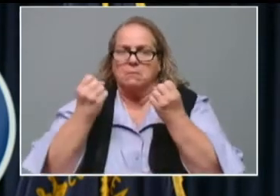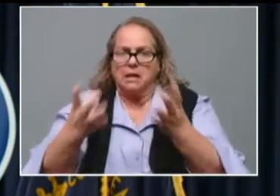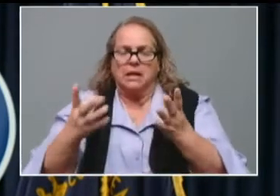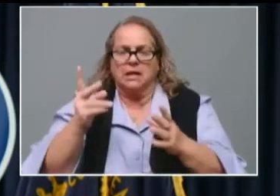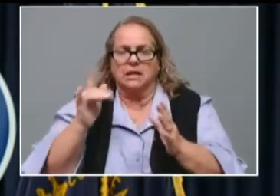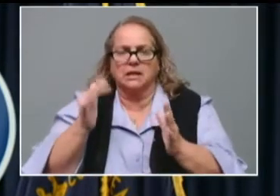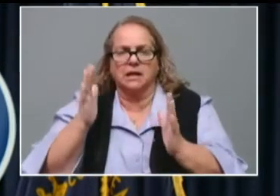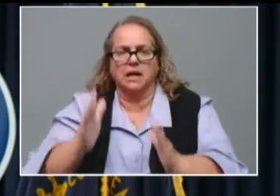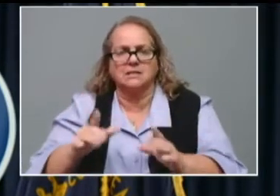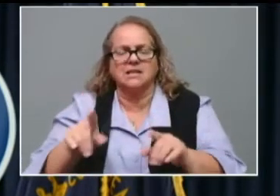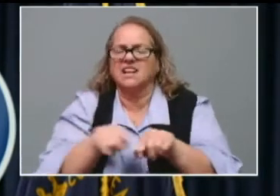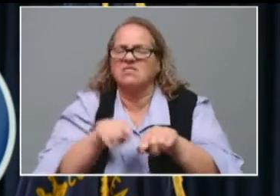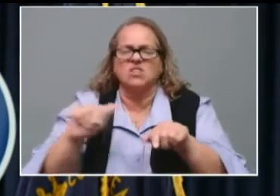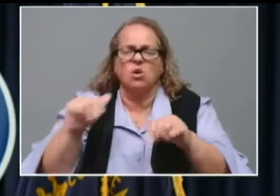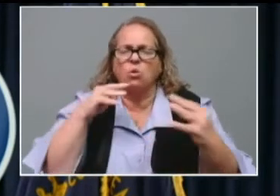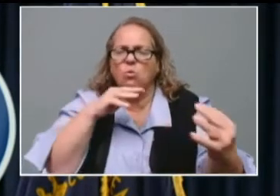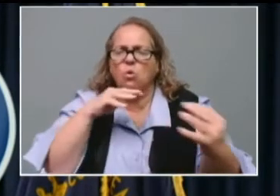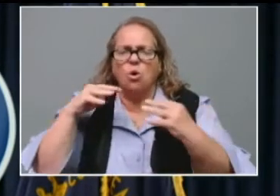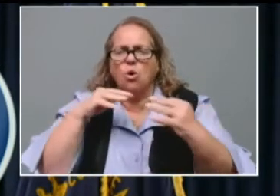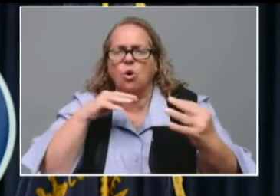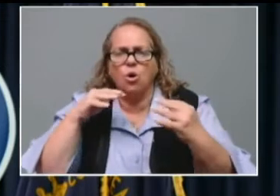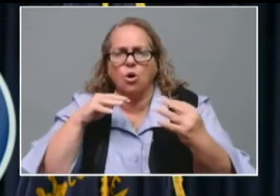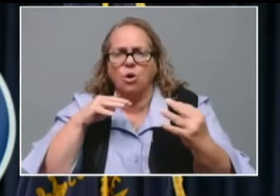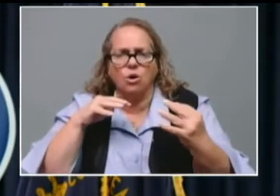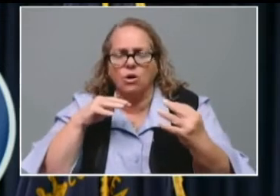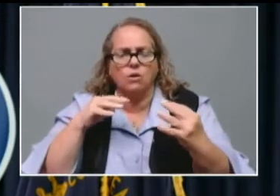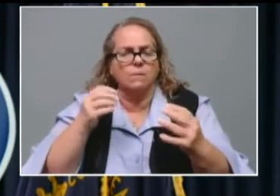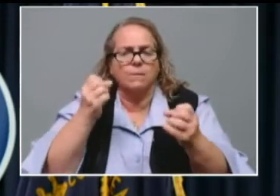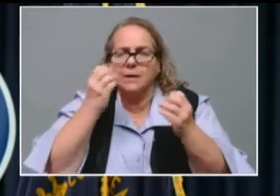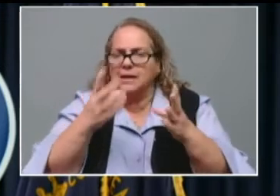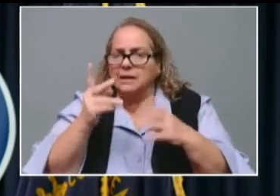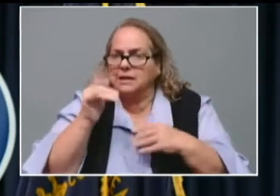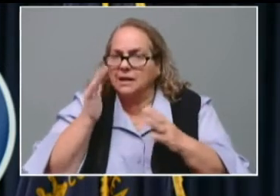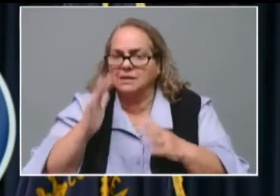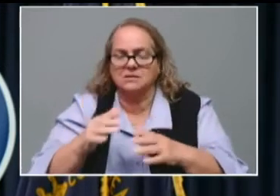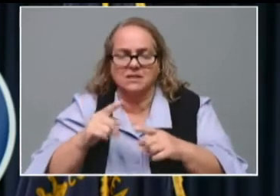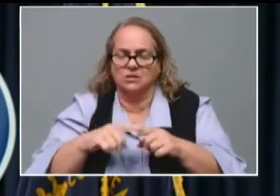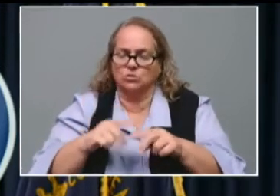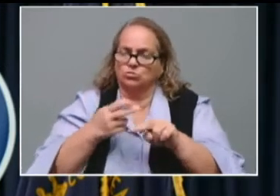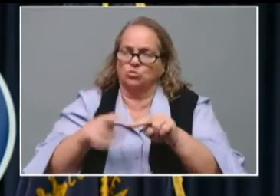using more Kentucky is in a very short period of time than than any two or